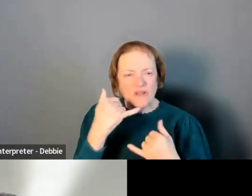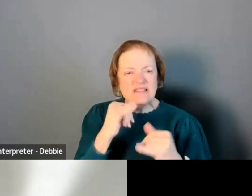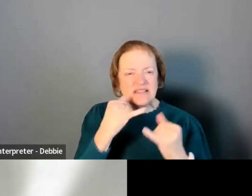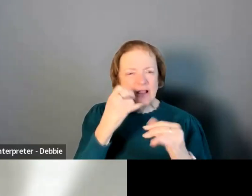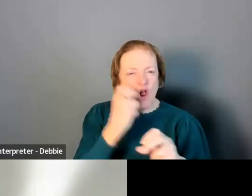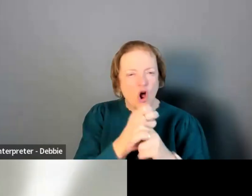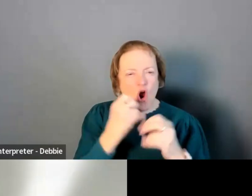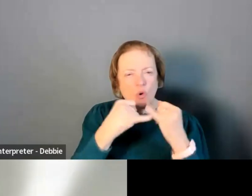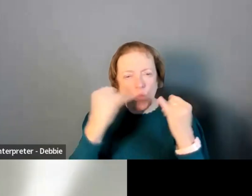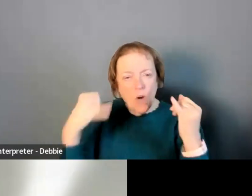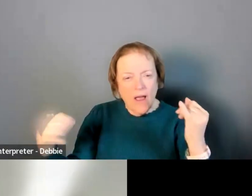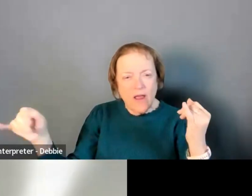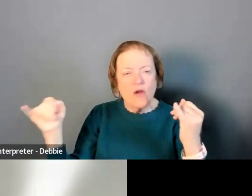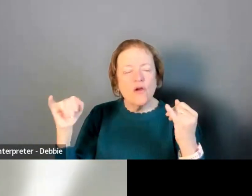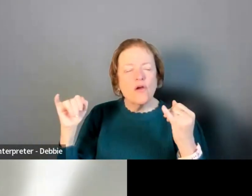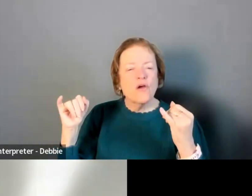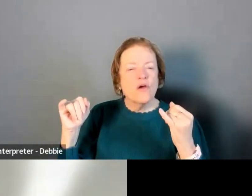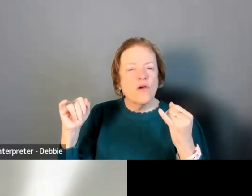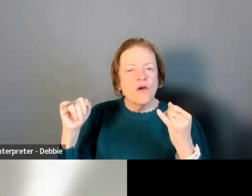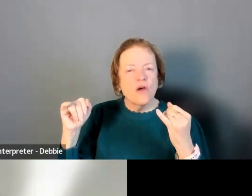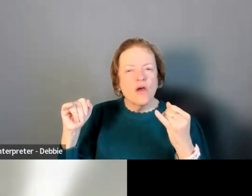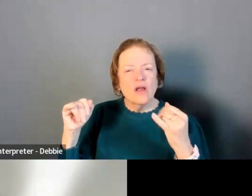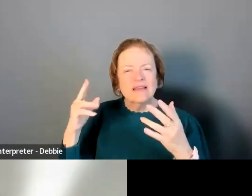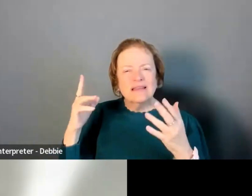You still use the oh, I left it in the thing.